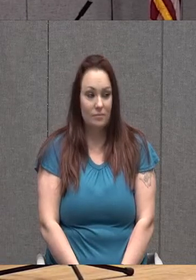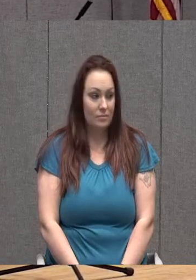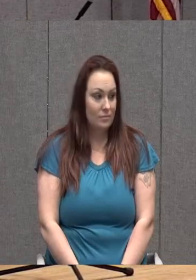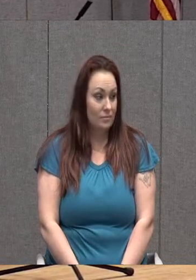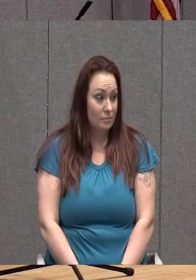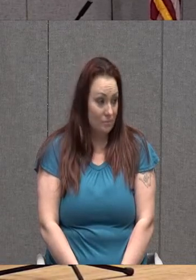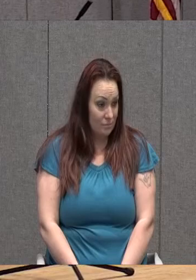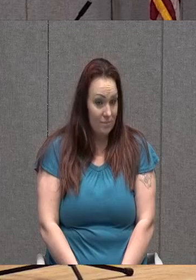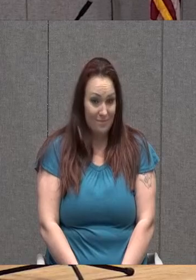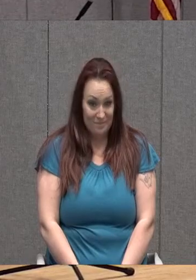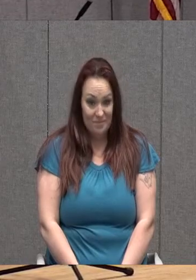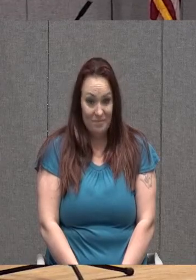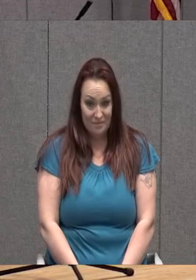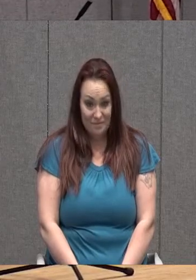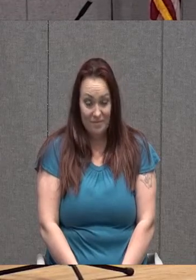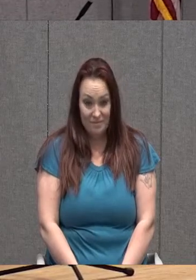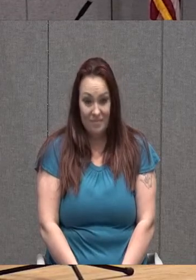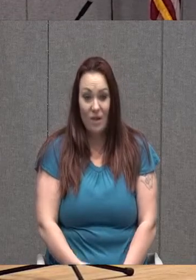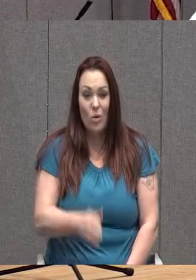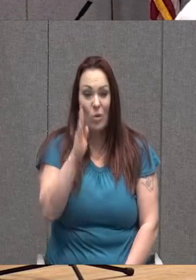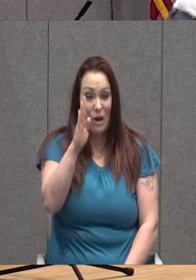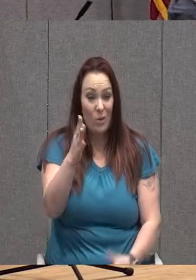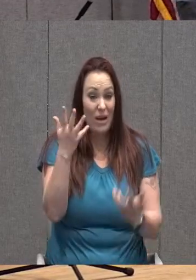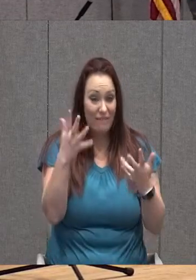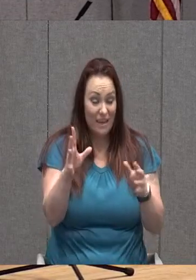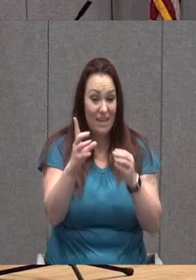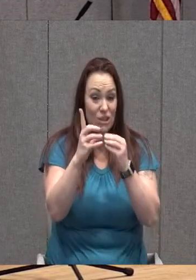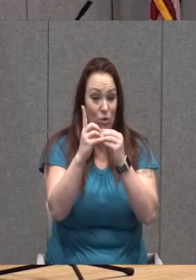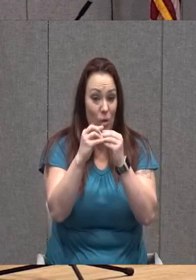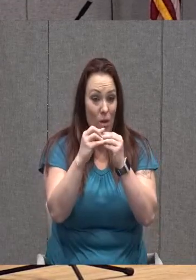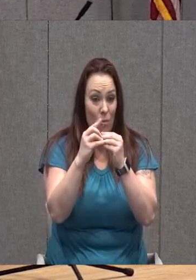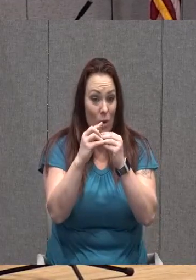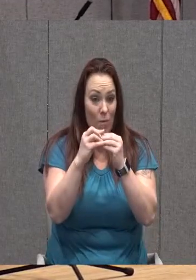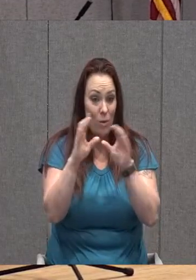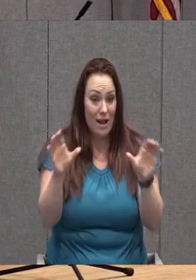All right, we're gonna finish just one more today. One more exercise.